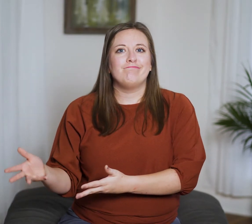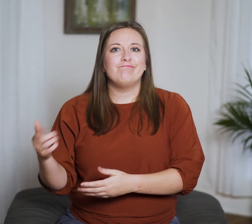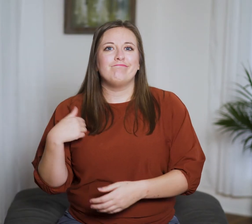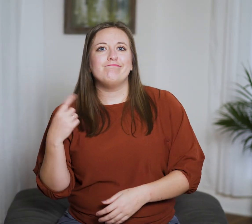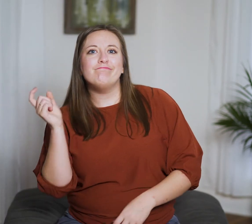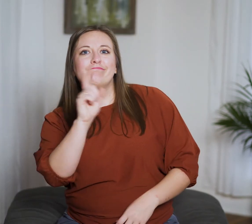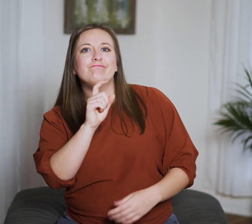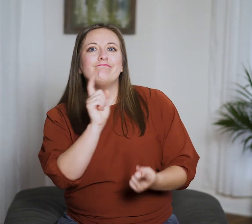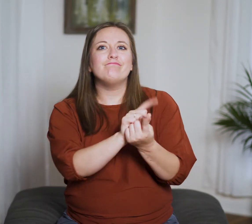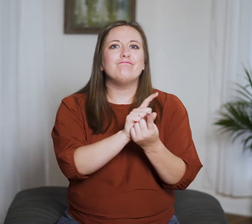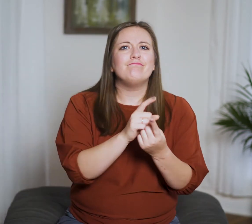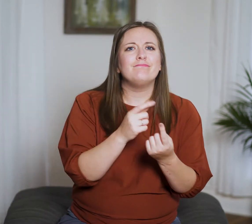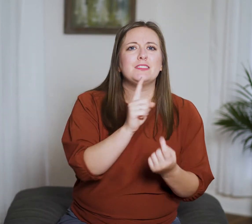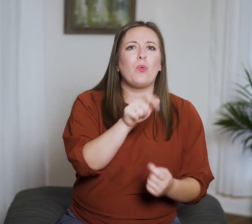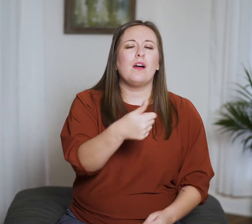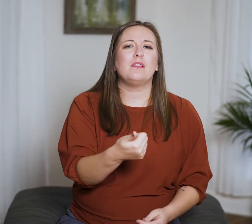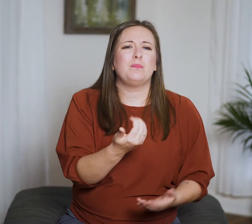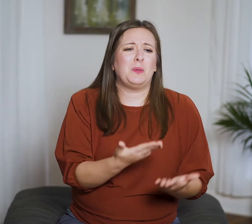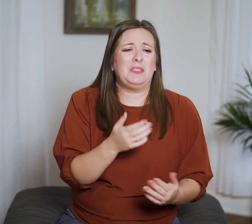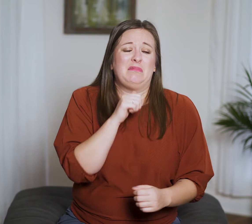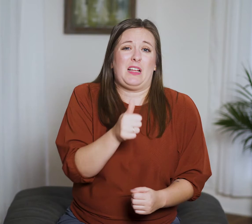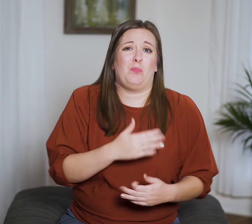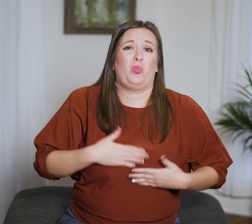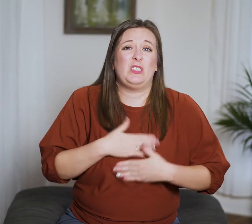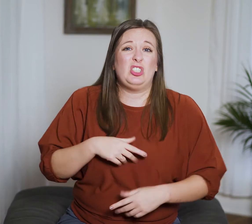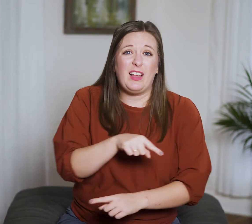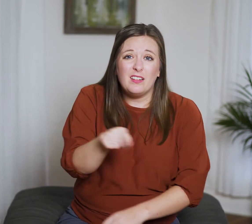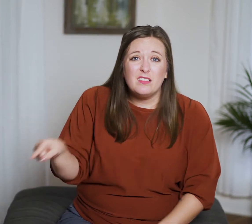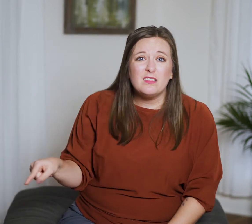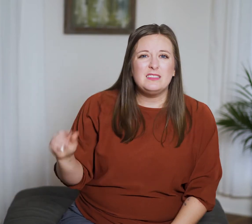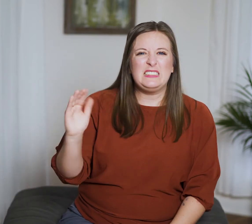will be handed off to someone else who may not appreciate them.